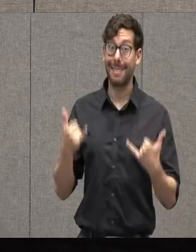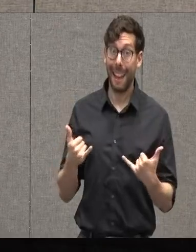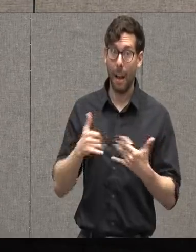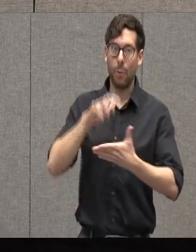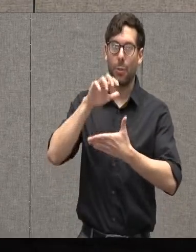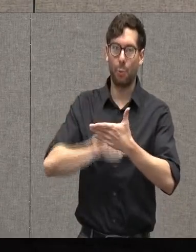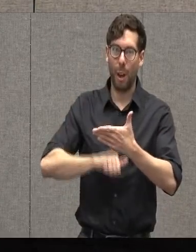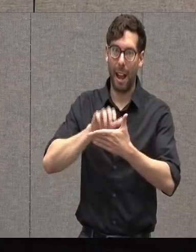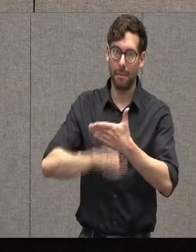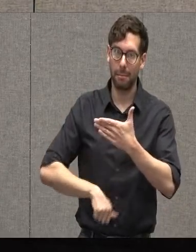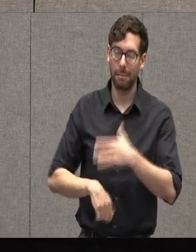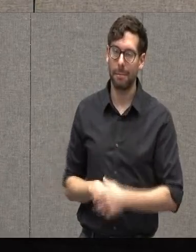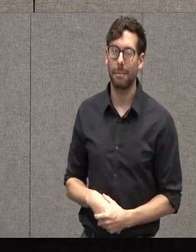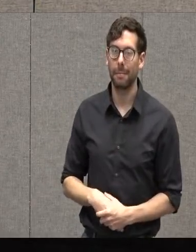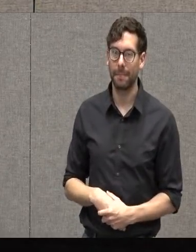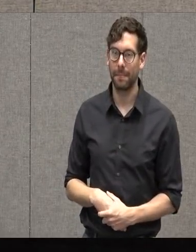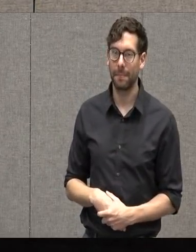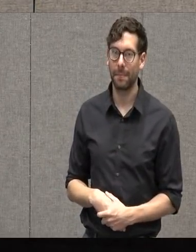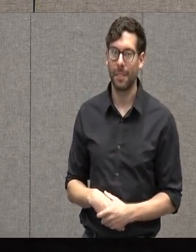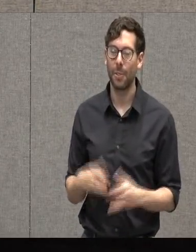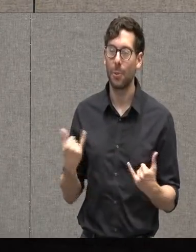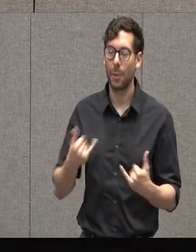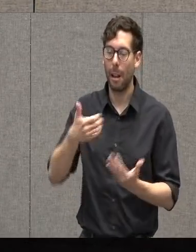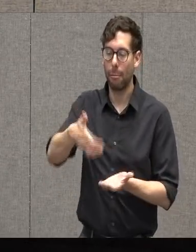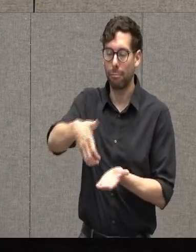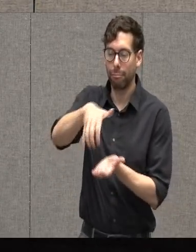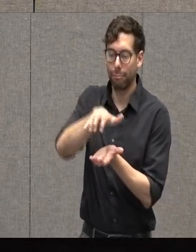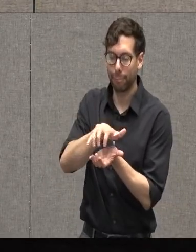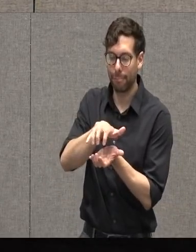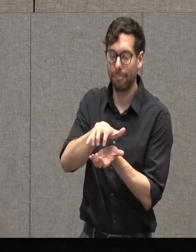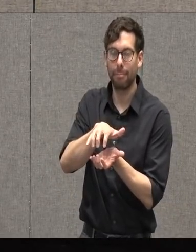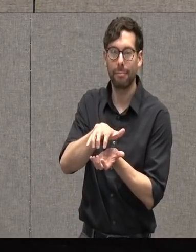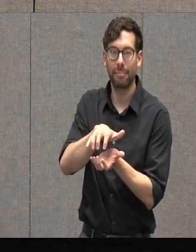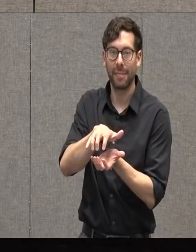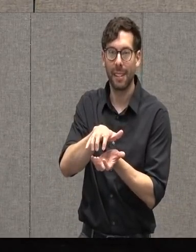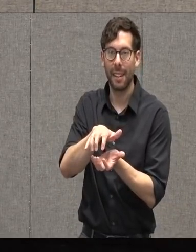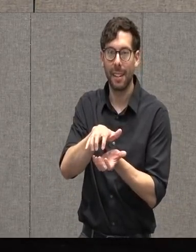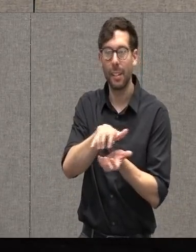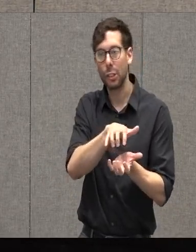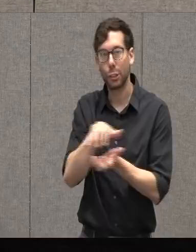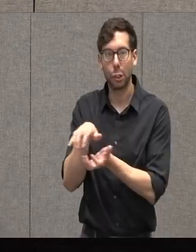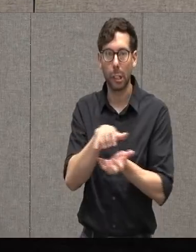So I will close up my egg carton. I will shake it up, shake it up.